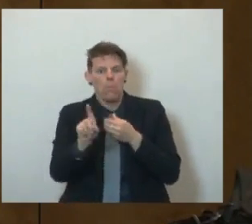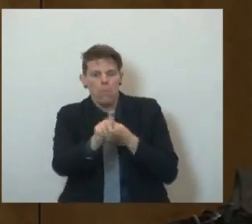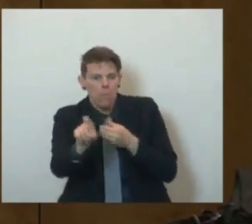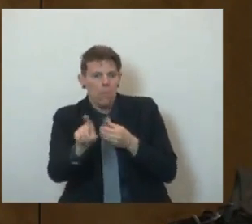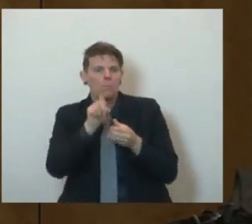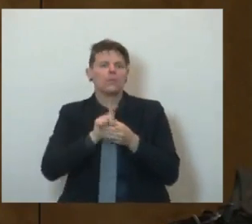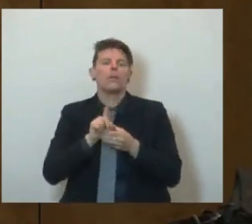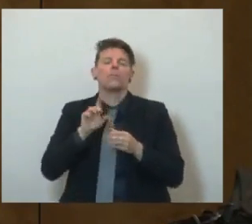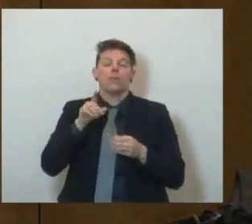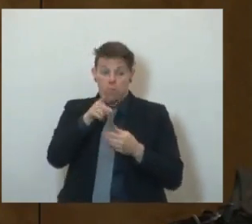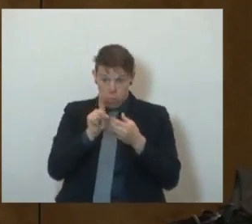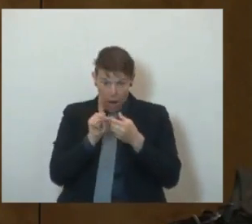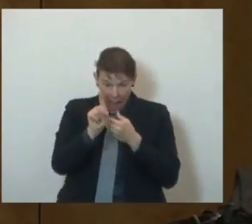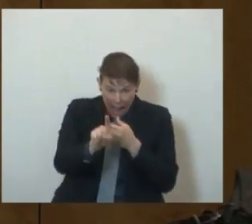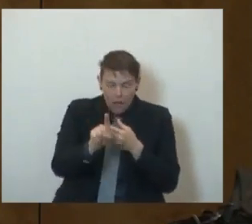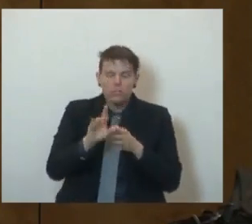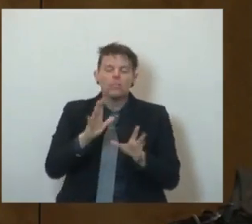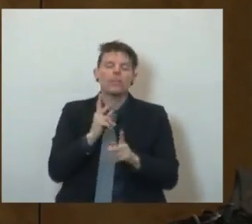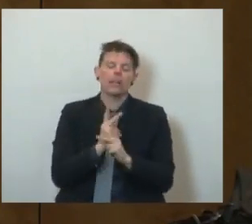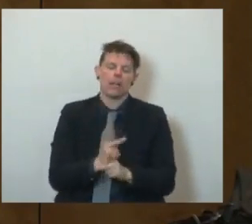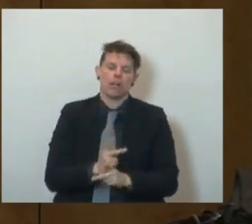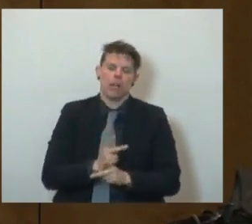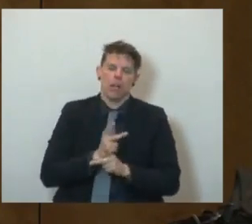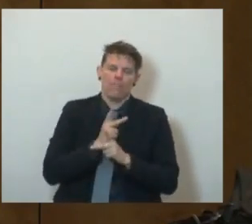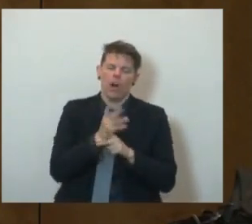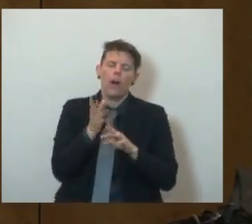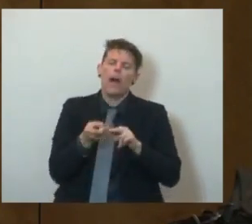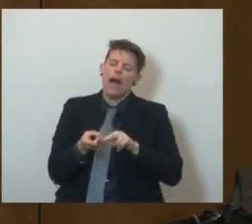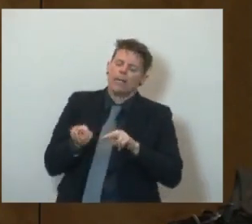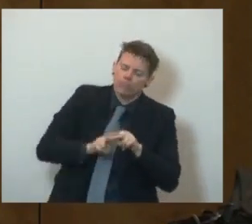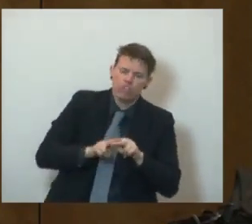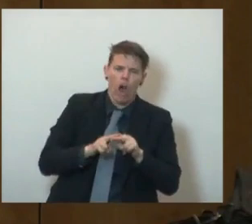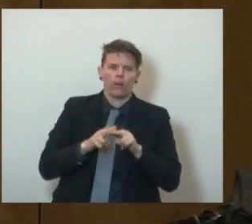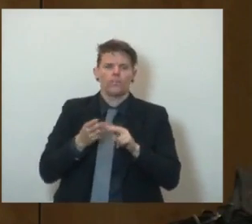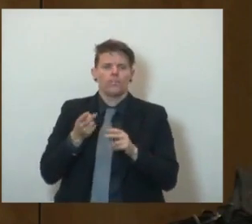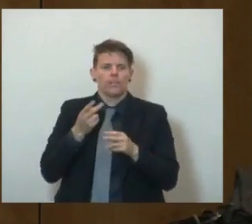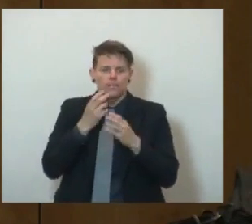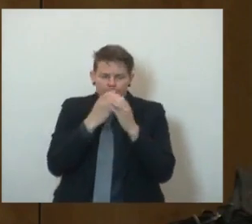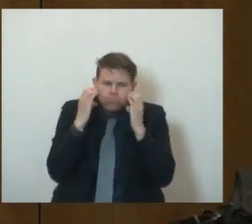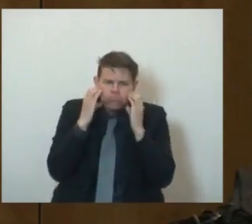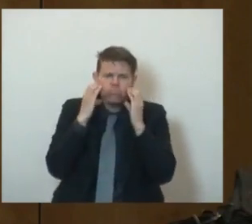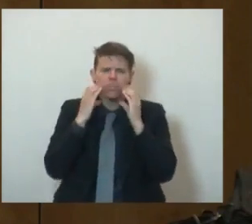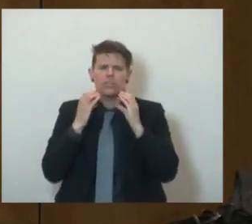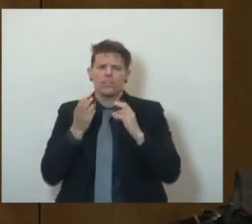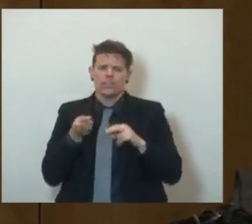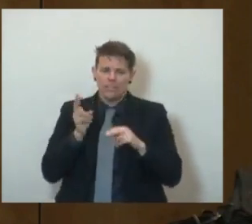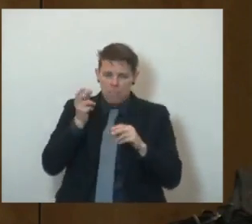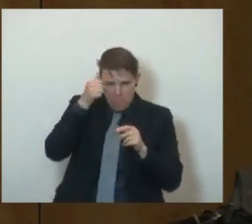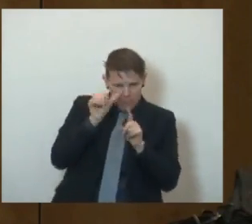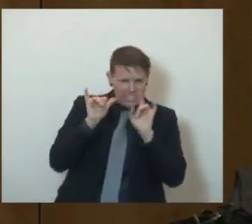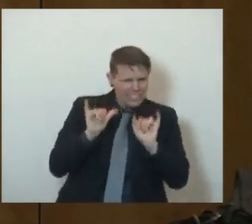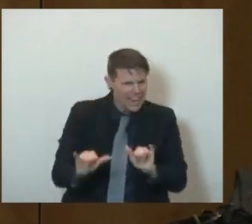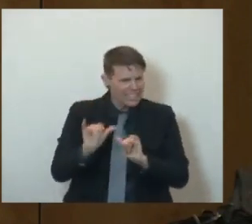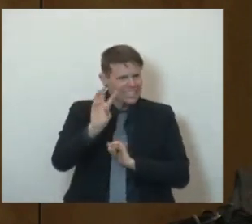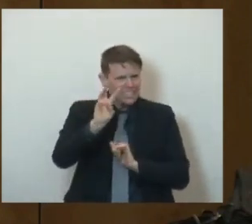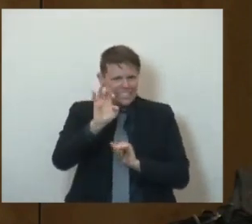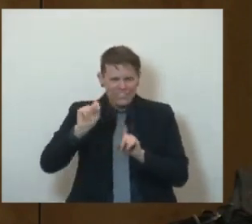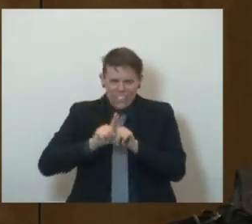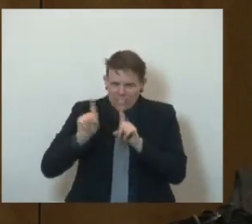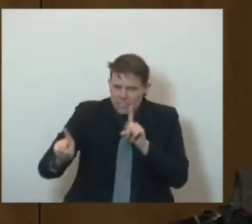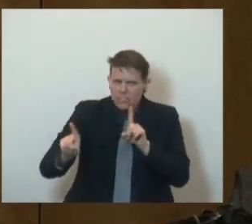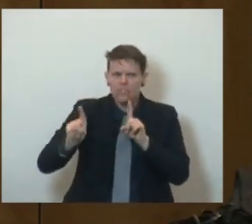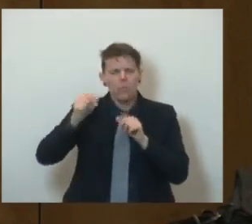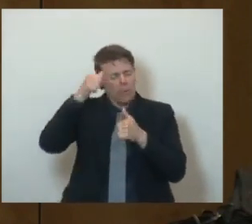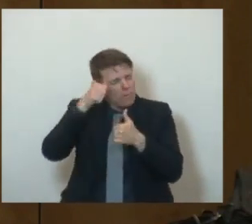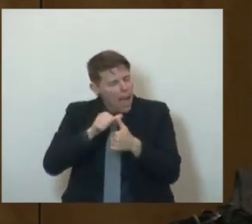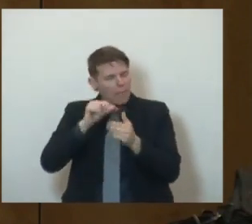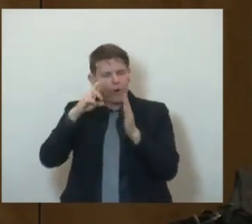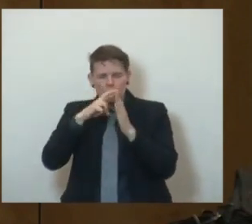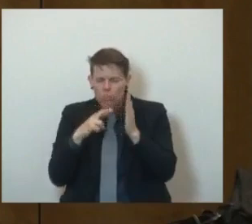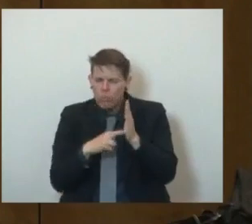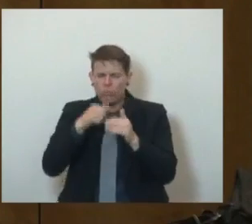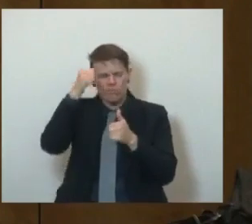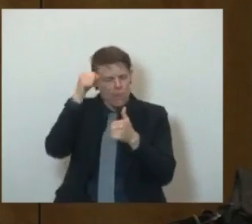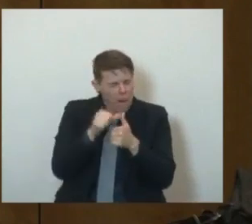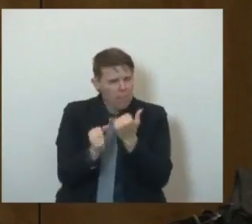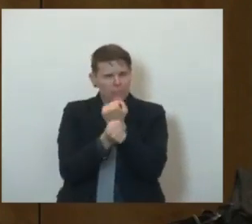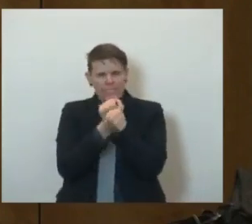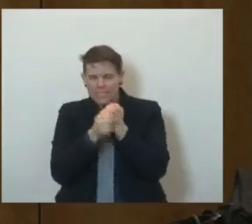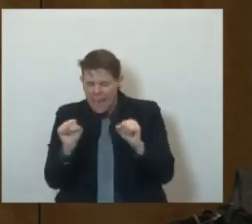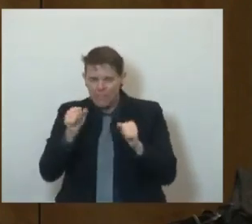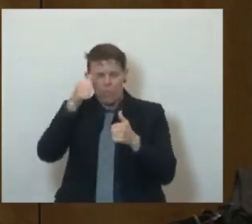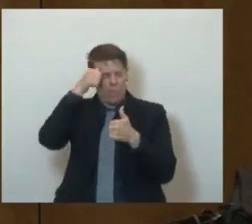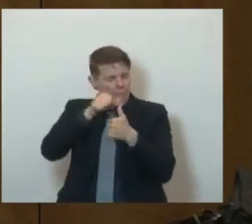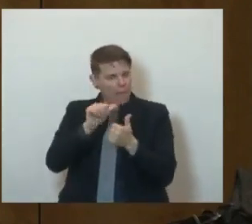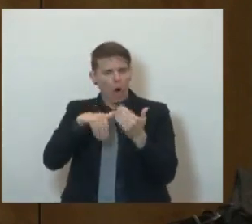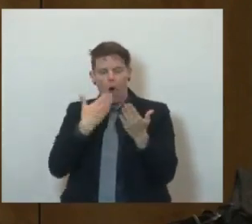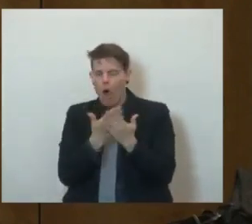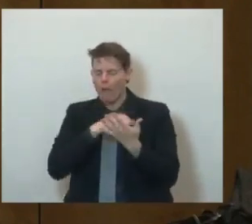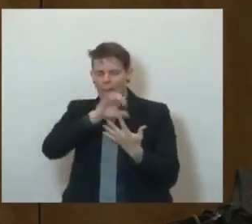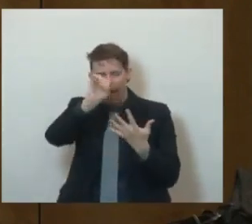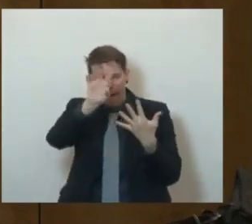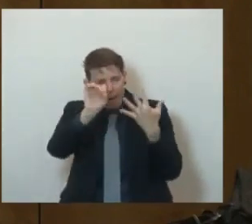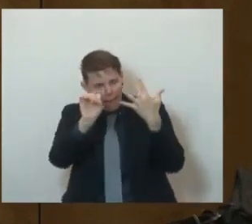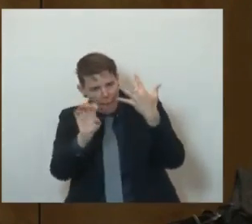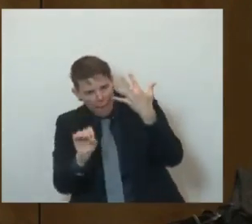GO SLOW AT THE REOPENING BE EXTRA CAREFUL IF YOU GO OUT EXTRA EXTRA CAREFUL IF YOU GO OUT REMEMBER ABOUT THE FACE COVERING REMEMBER ABOUT SIX FEET DISTANCE REMEMBER ABOUT ALL